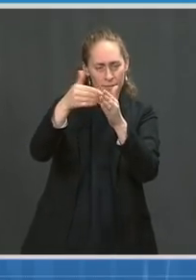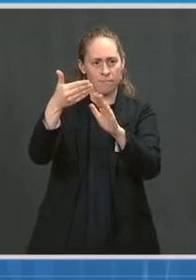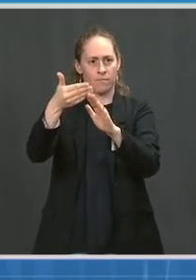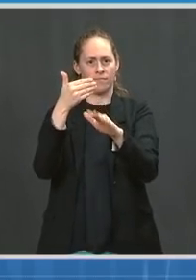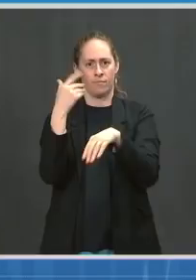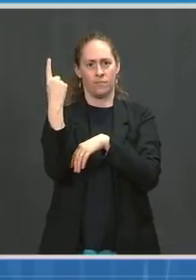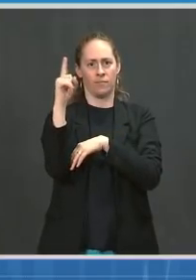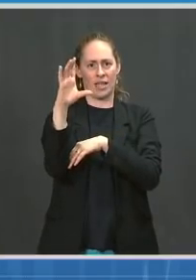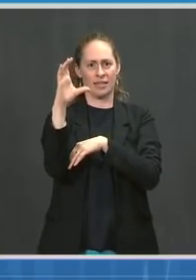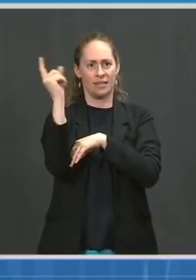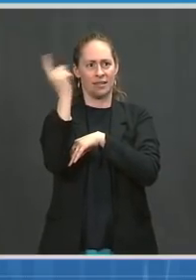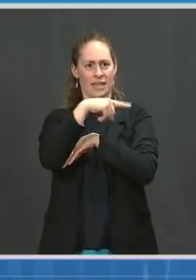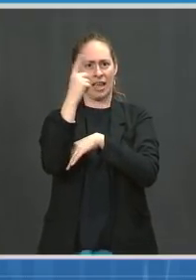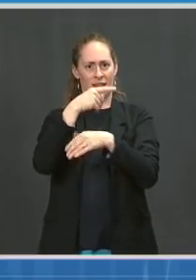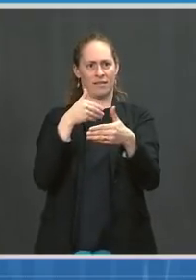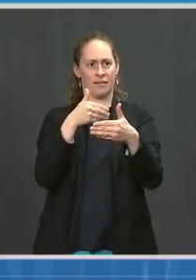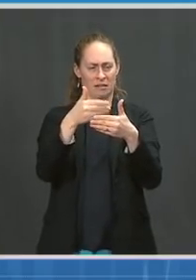who wants to be vaccinated by the end of May.